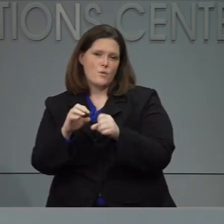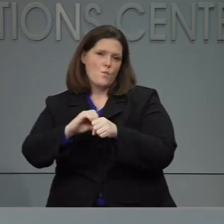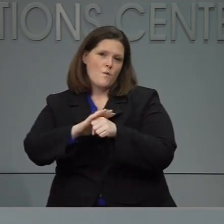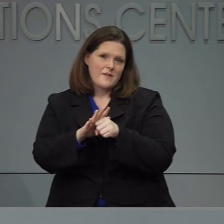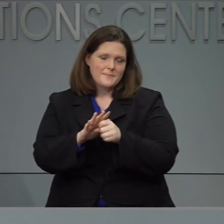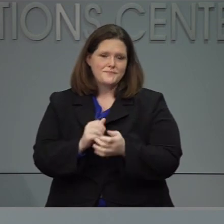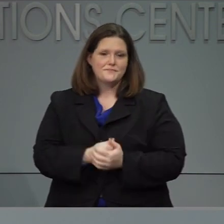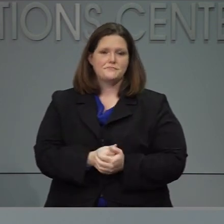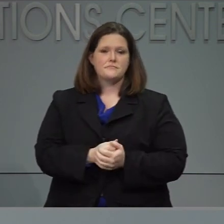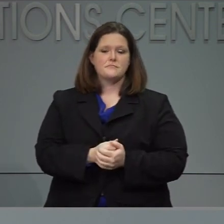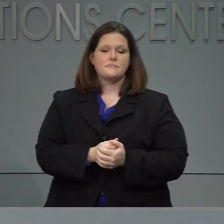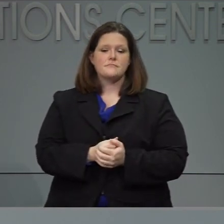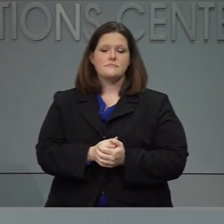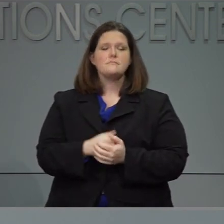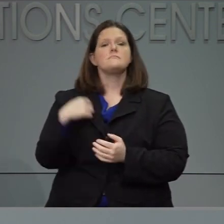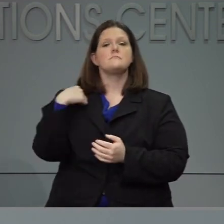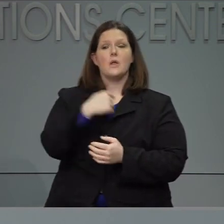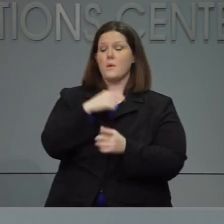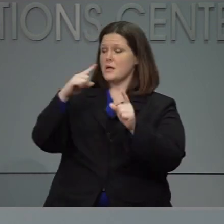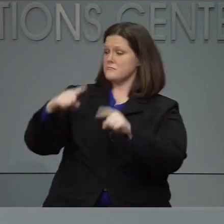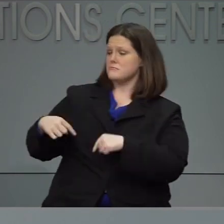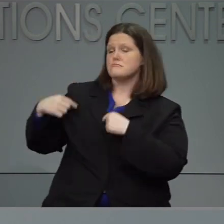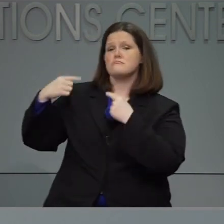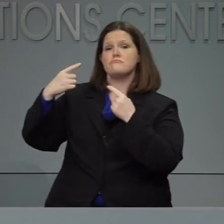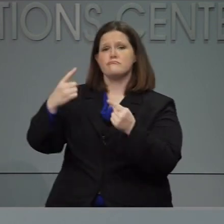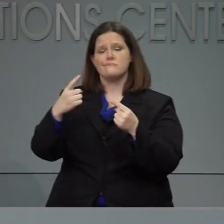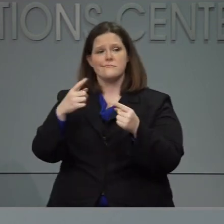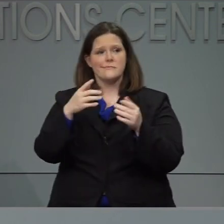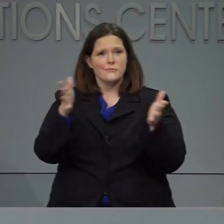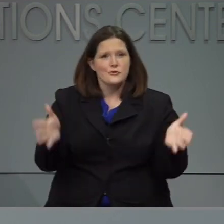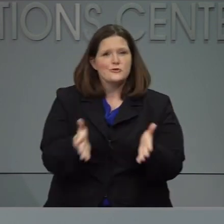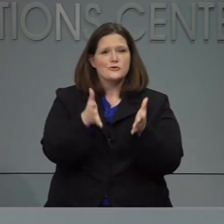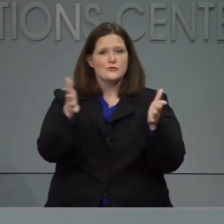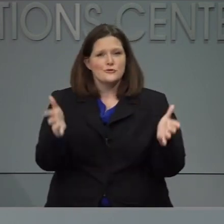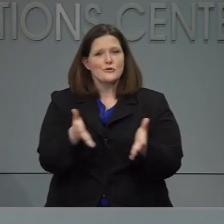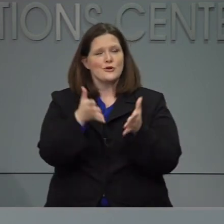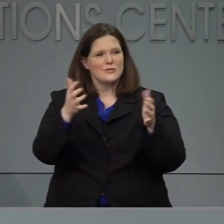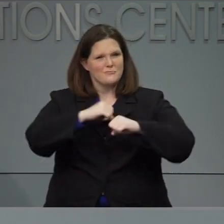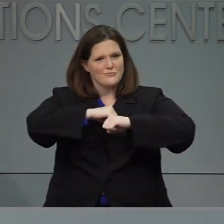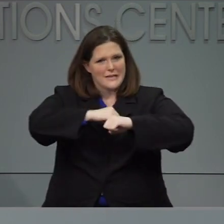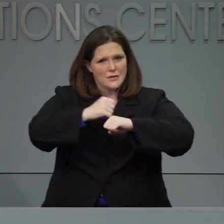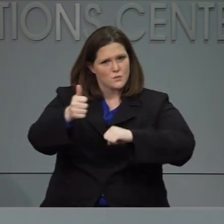THROUGHOUT OUR RESPONSE TO THIS PANDEMIC WE'VE BEEN ENCOURAGING ALL NORTH CAROLINIANS TO PROTECT THEMSELVES AND THEIR